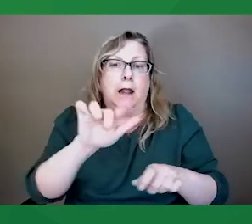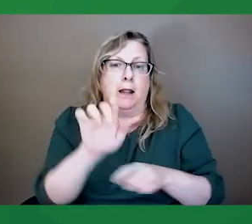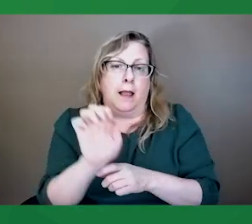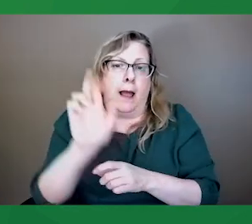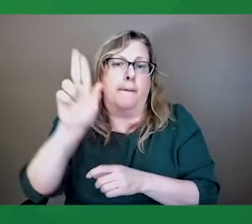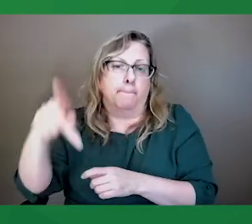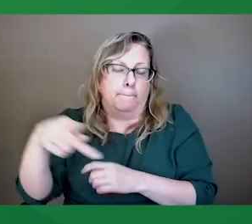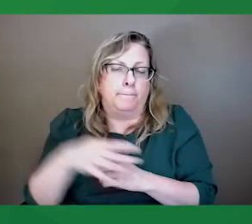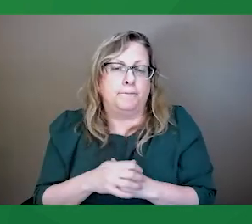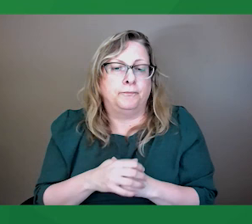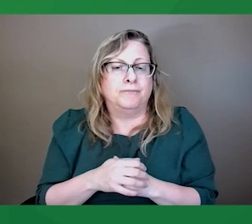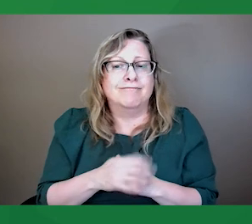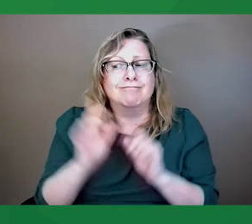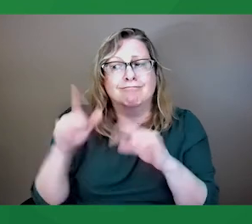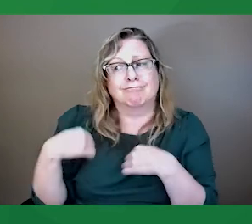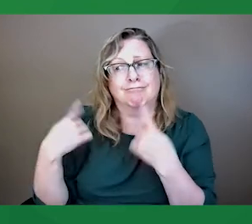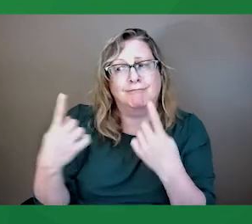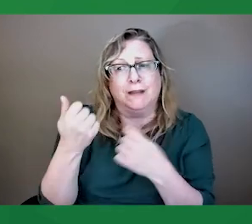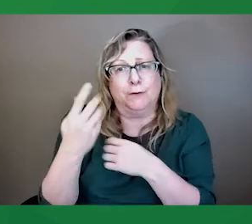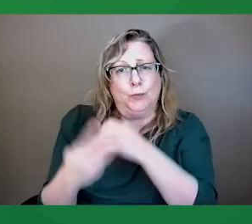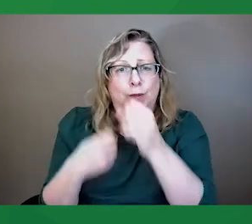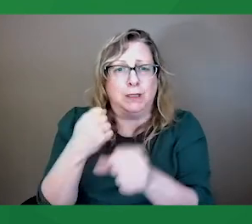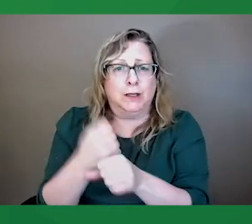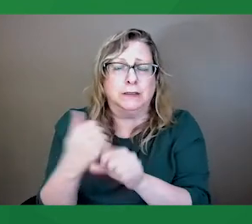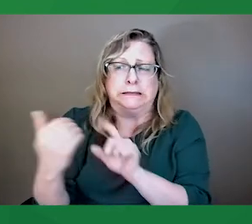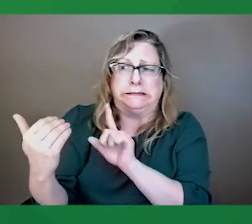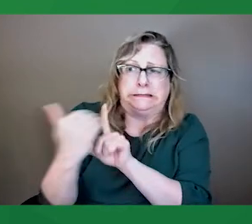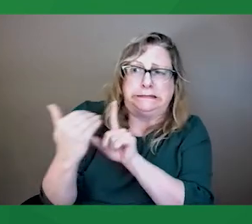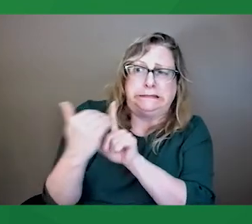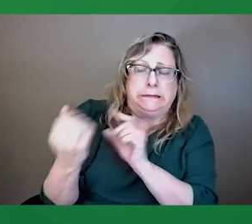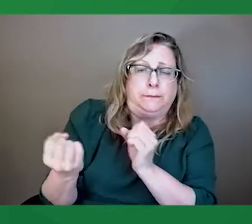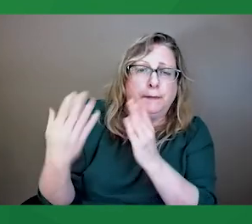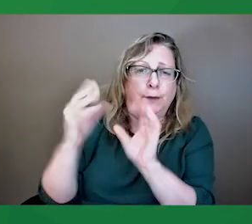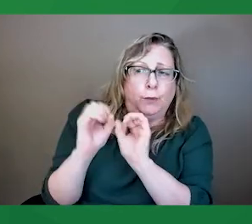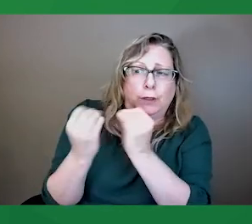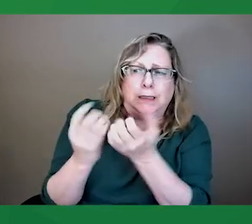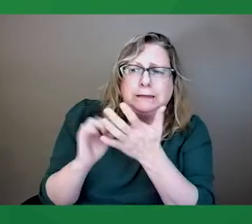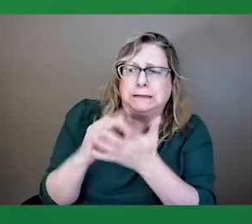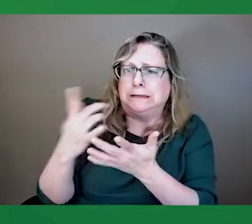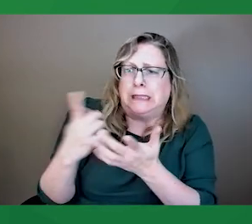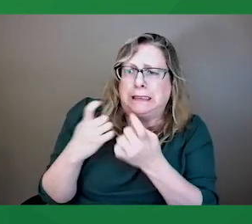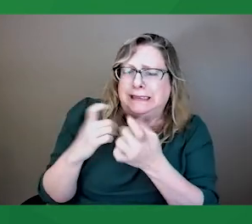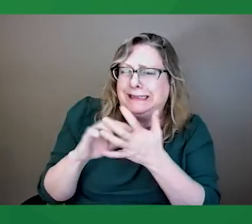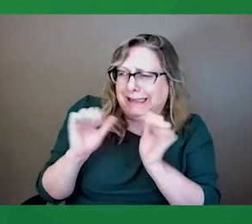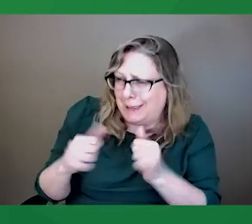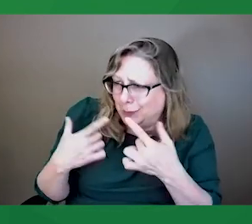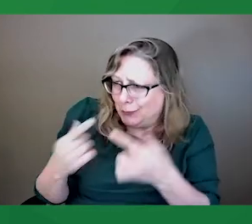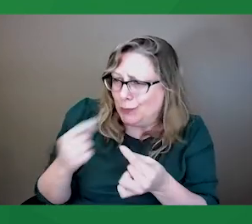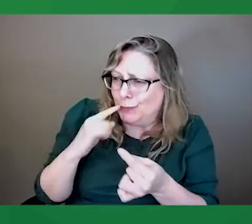by more than a few organizations to ask us if you can do the same thing for them outside of the accessibility space.